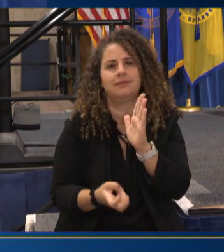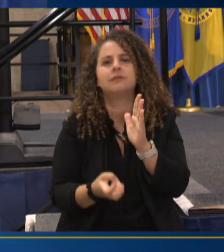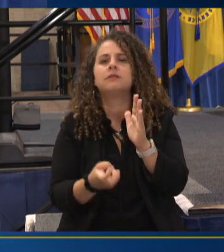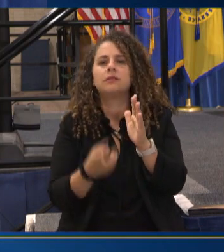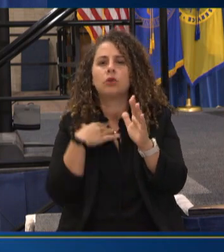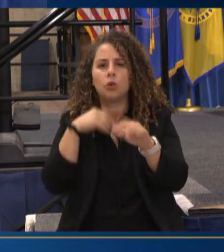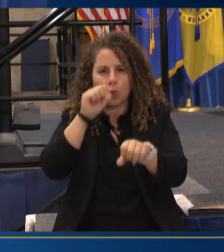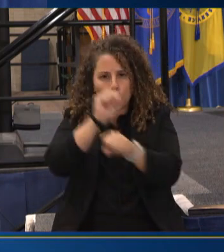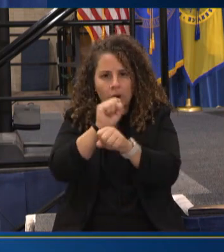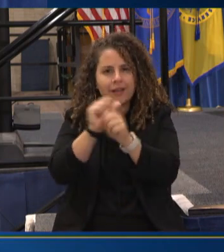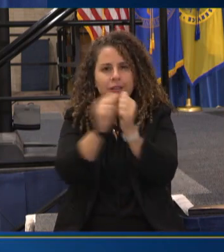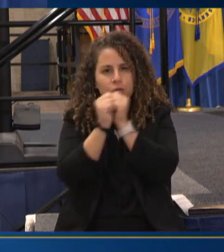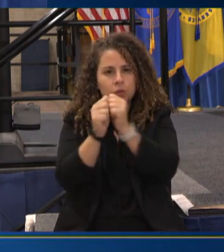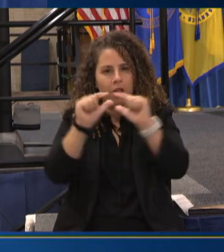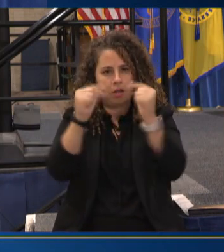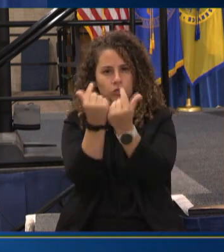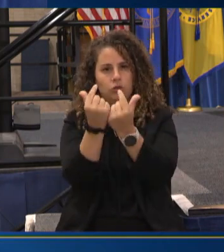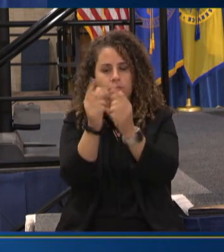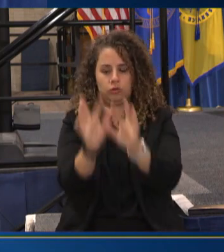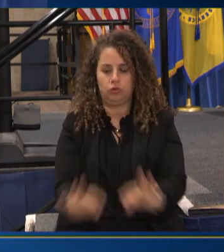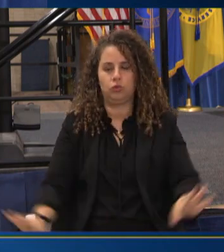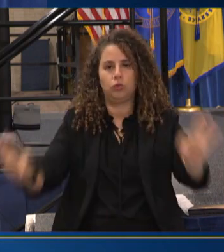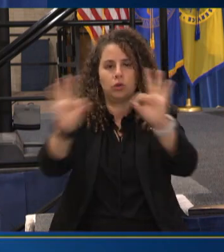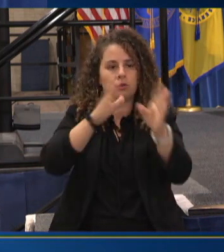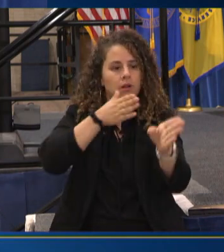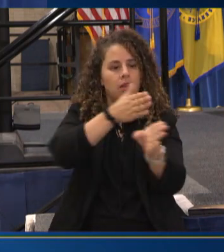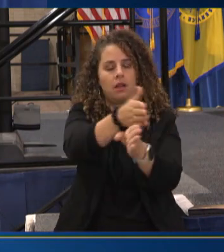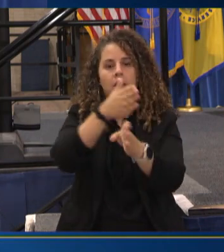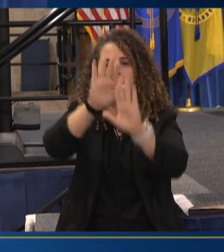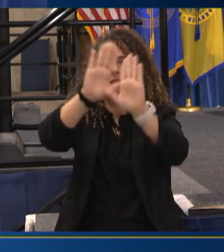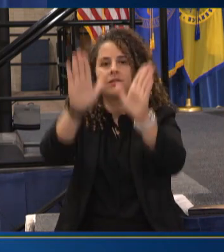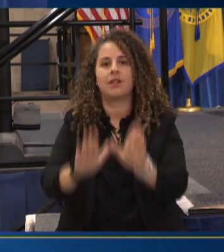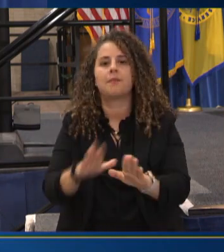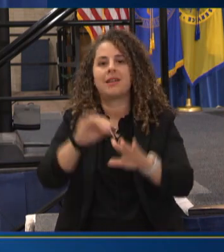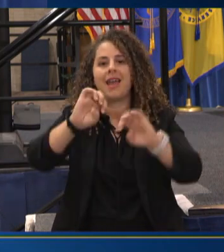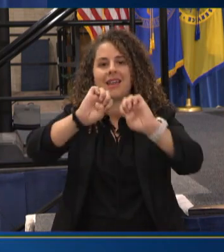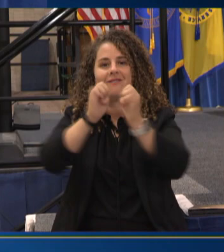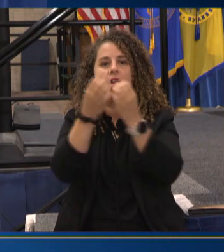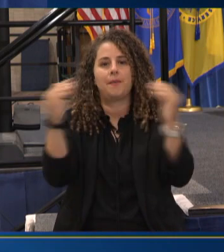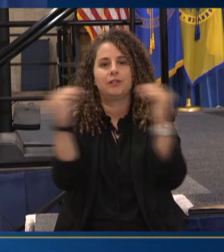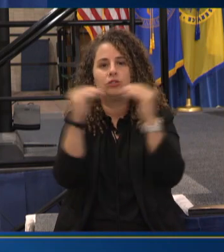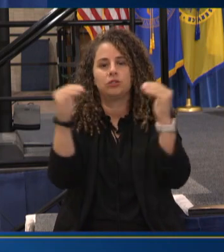group into the critical areas of climate and environmental justice, climate change